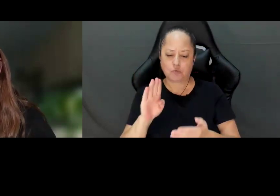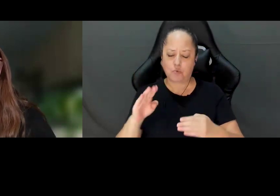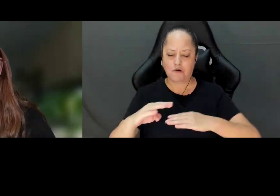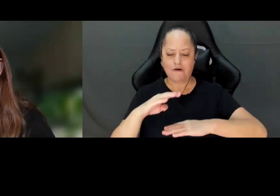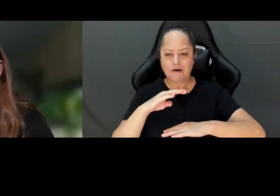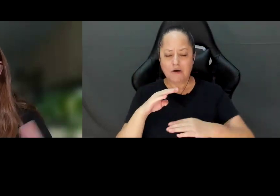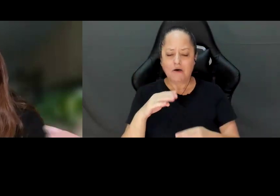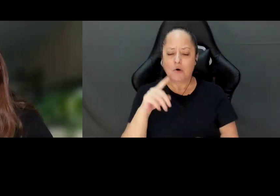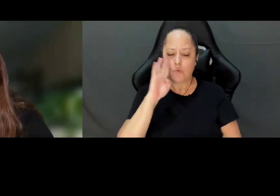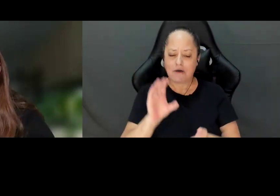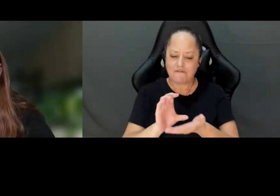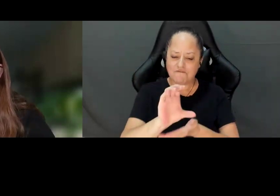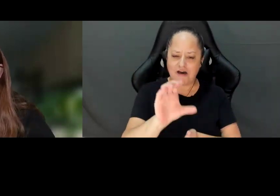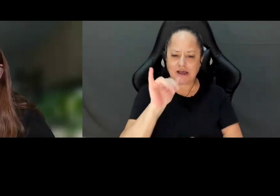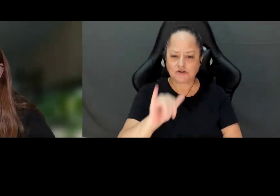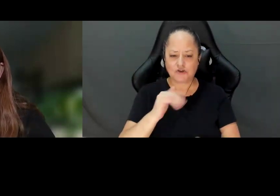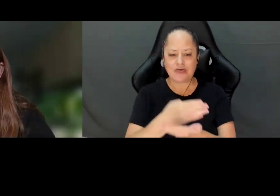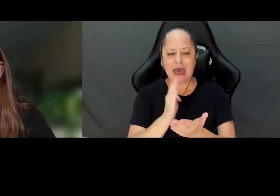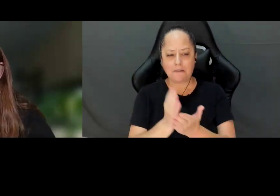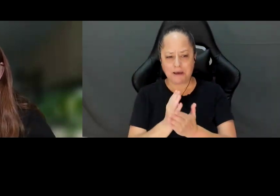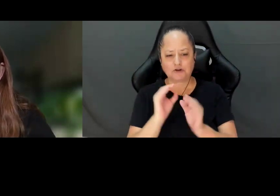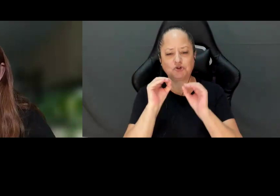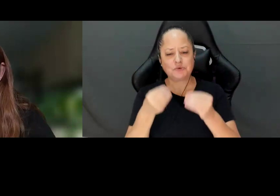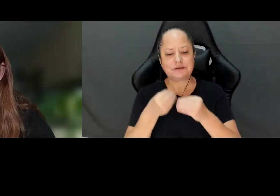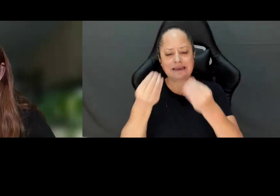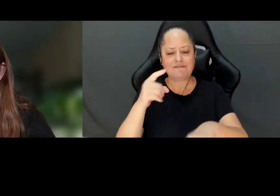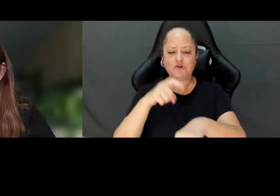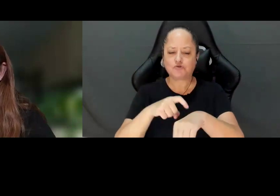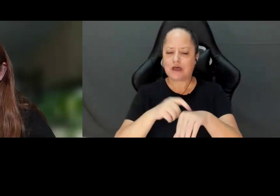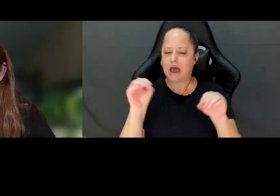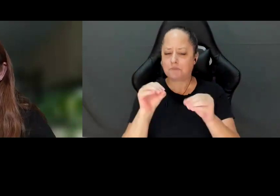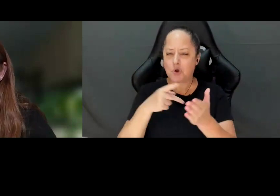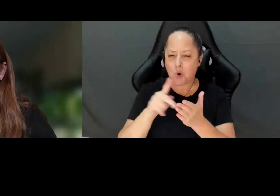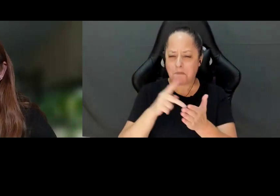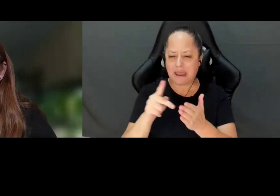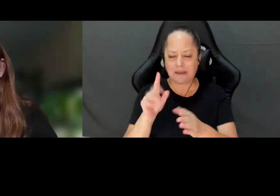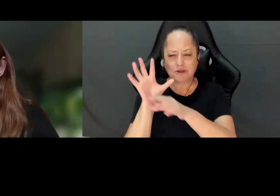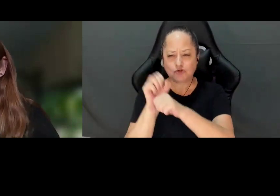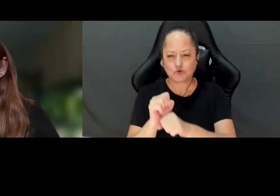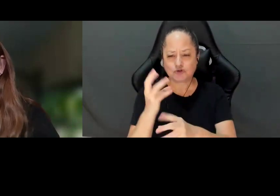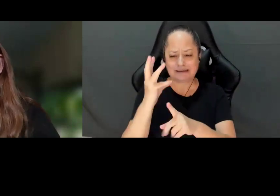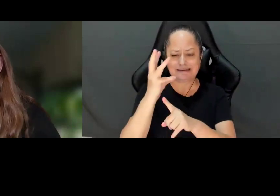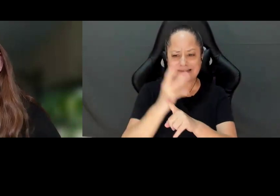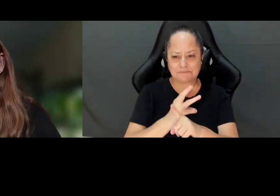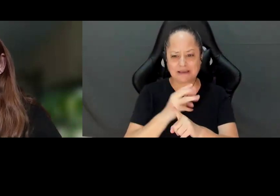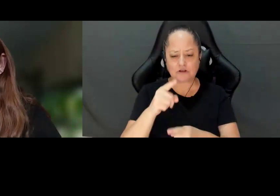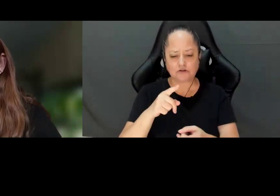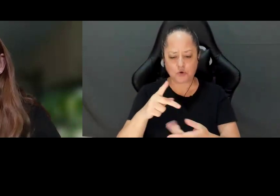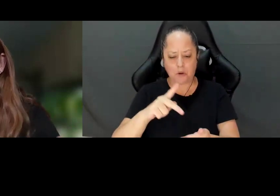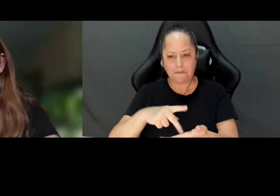We will give you some time to put the money to work with no payments and then you will pay us back.